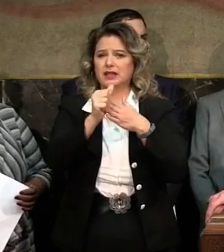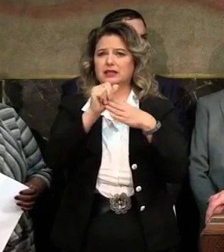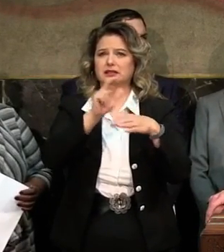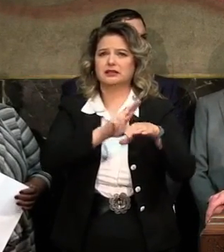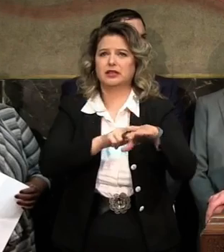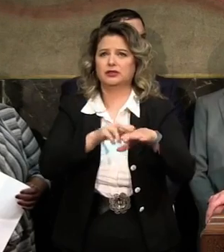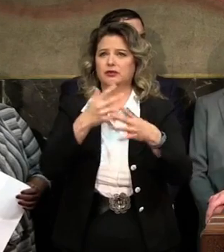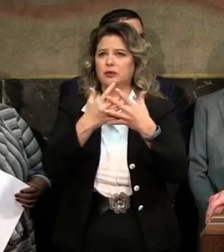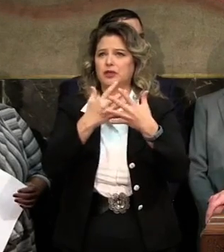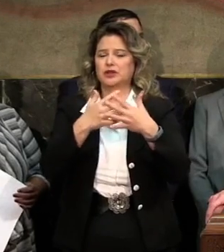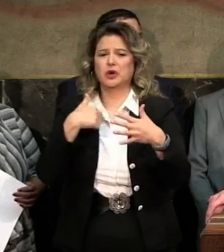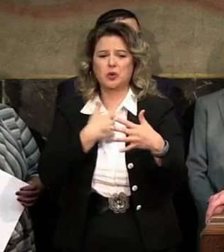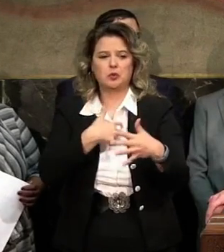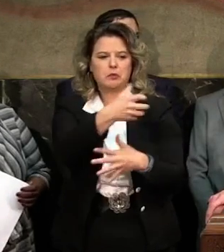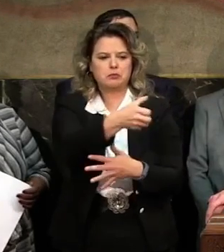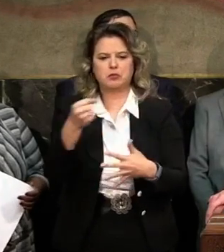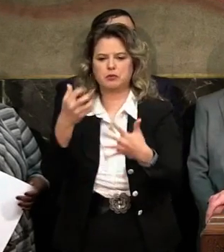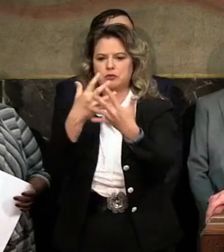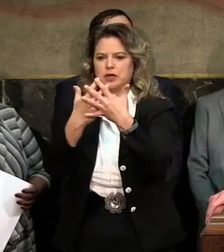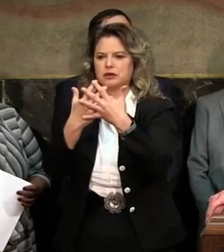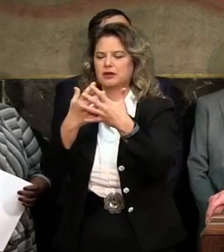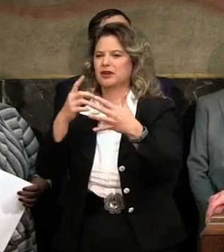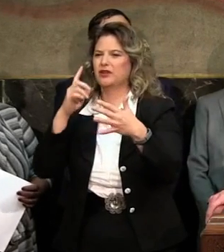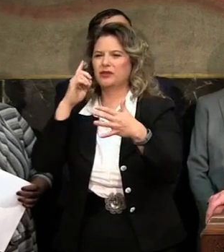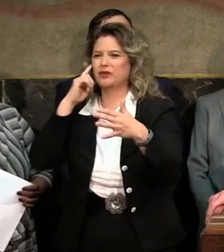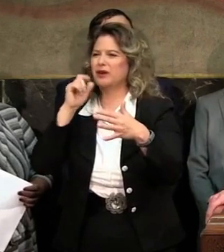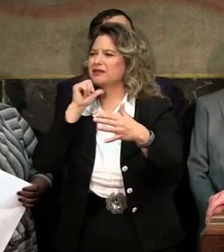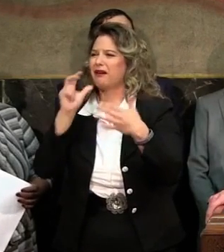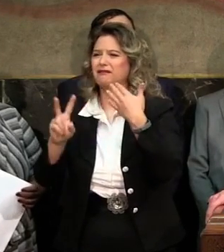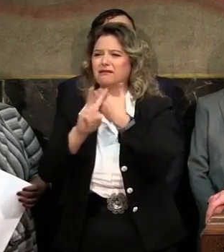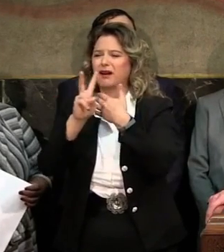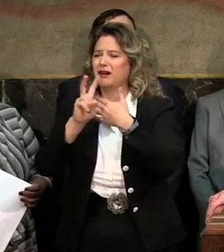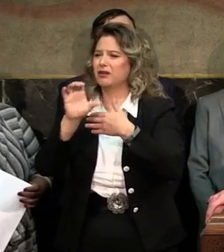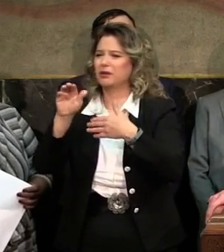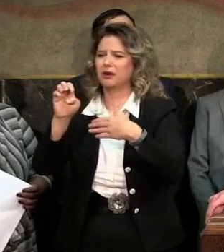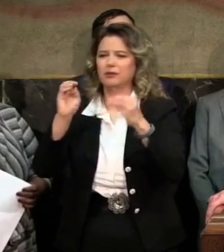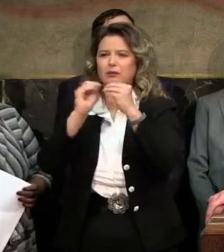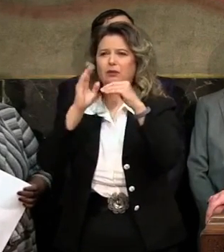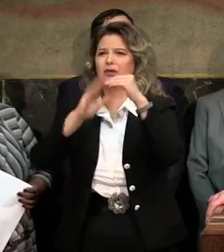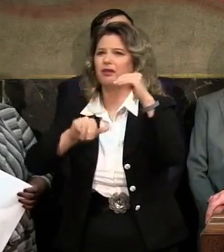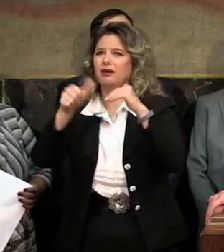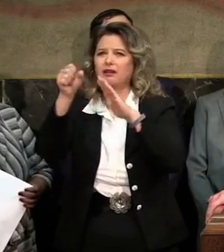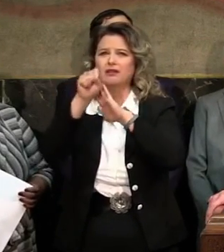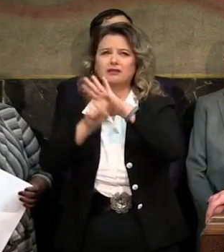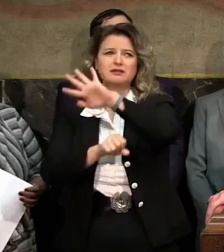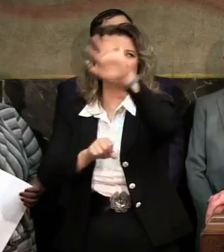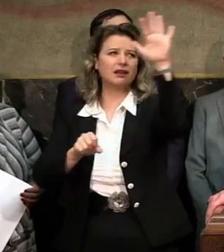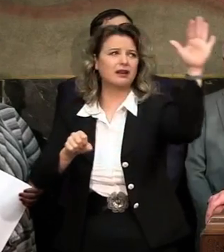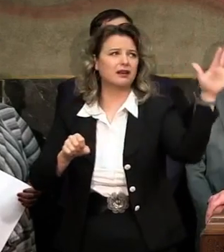up people for nonviolent crimes far more than other states coupled with the fact that we house roughly fifty percent of